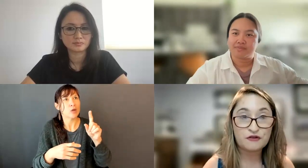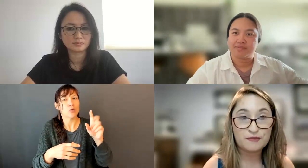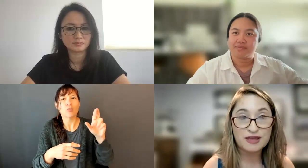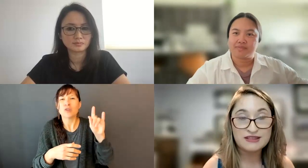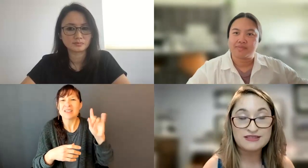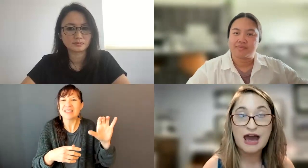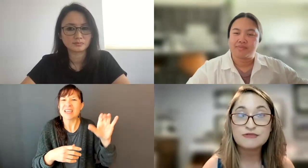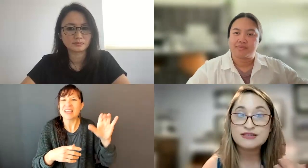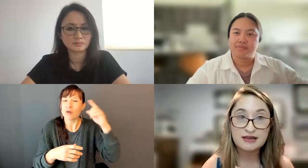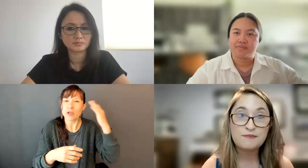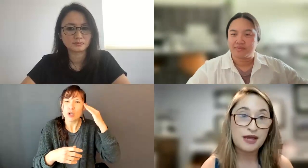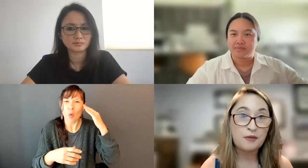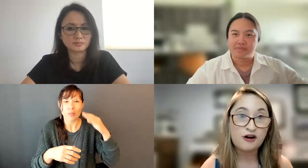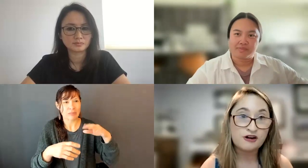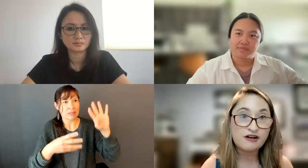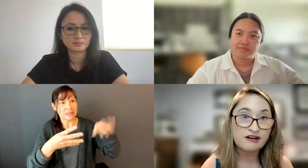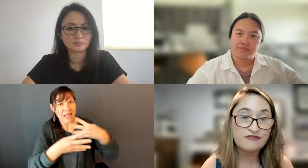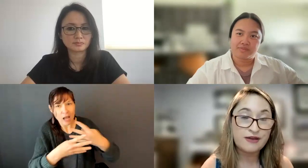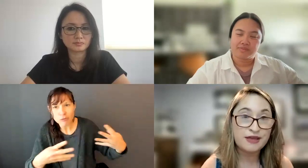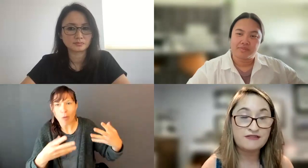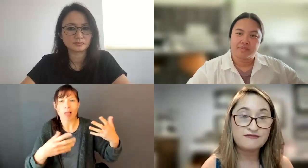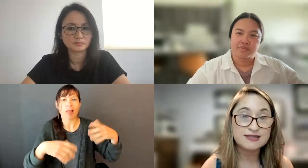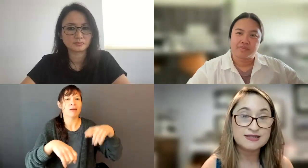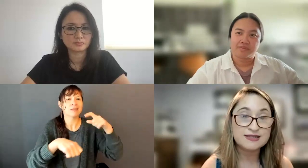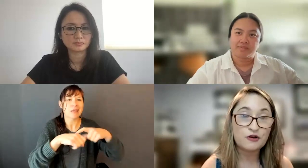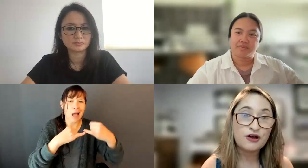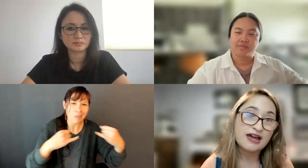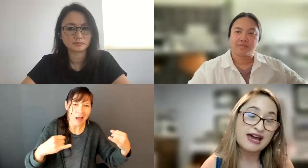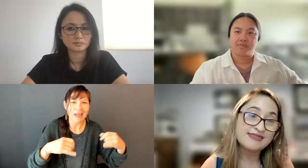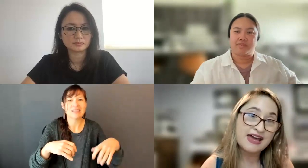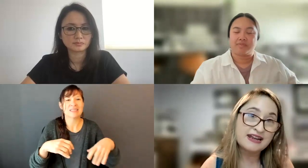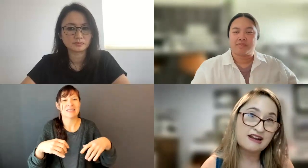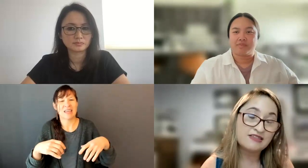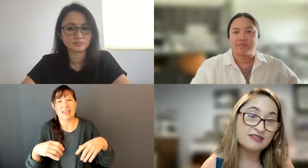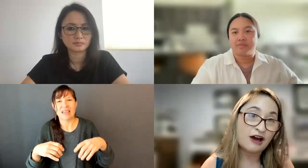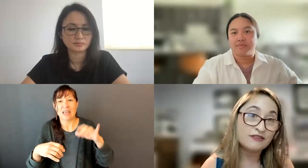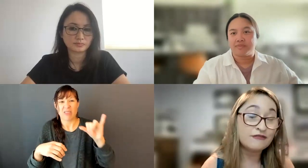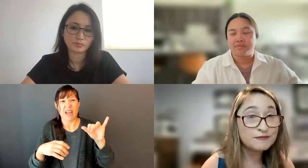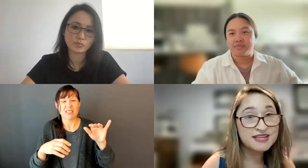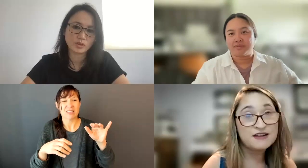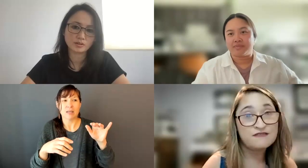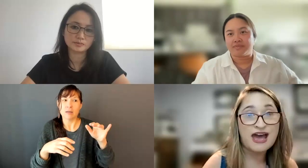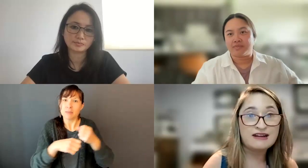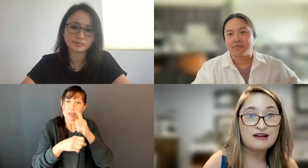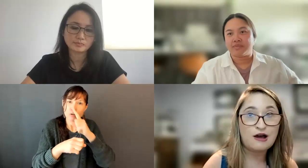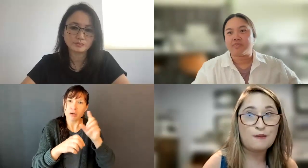So for me, that was a big part of it being feasible. And then on the flip side of that,